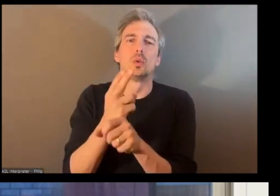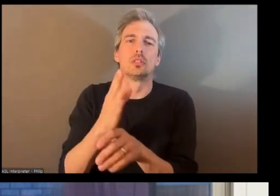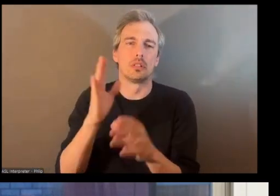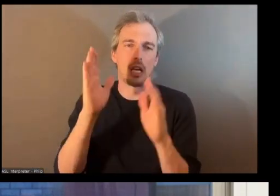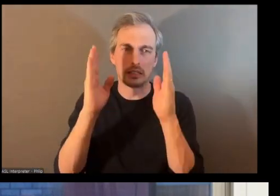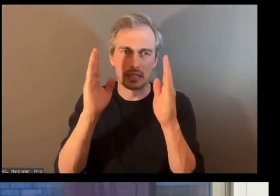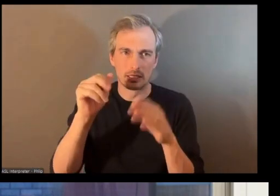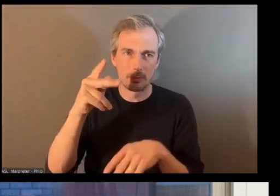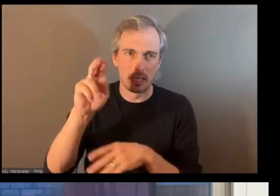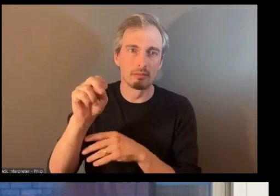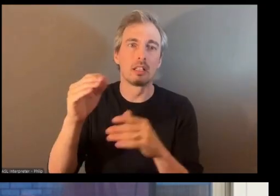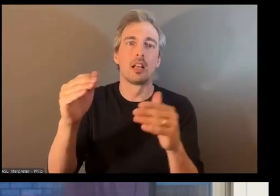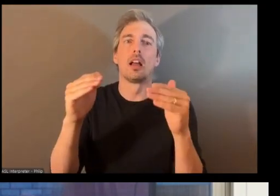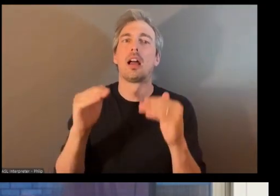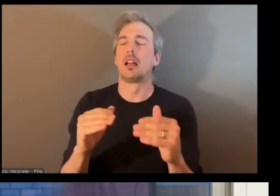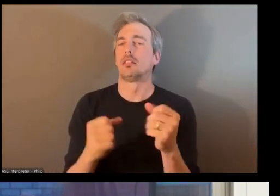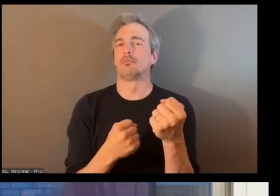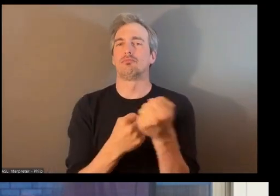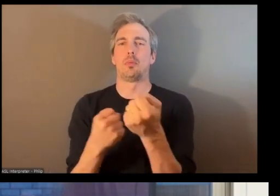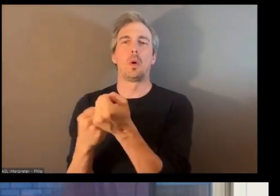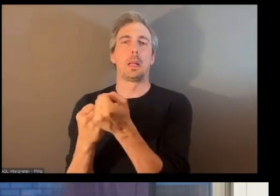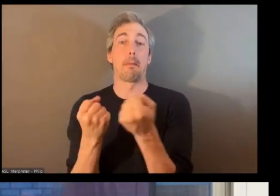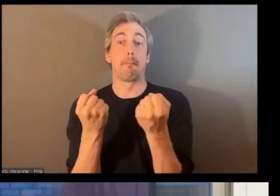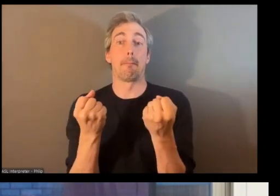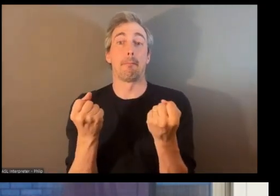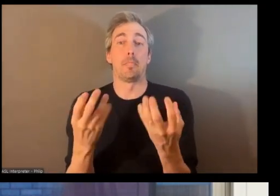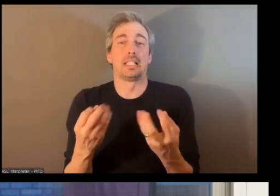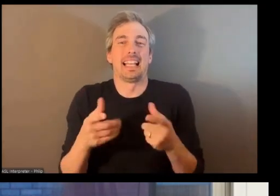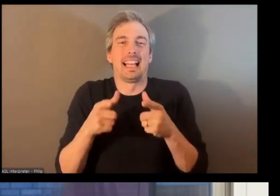Oh yeah. And you might notice that I have a weird-looking cat on the slide.